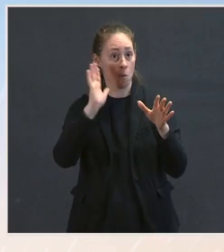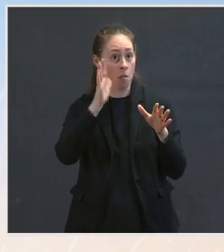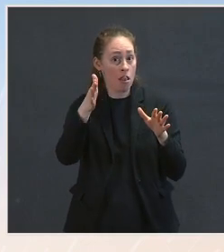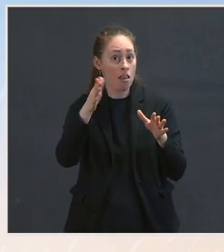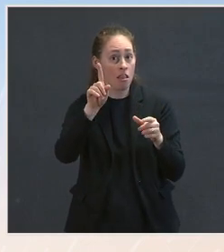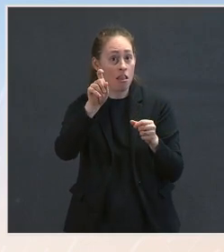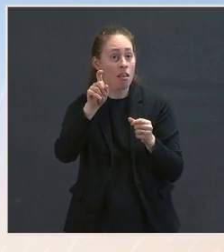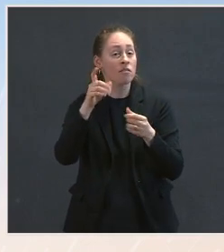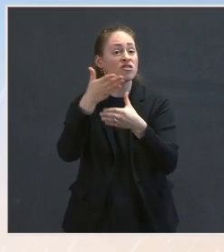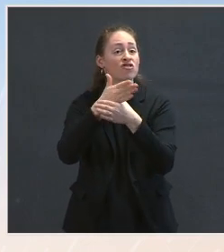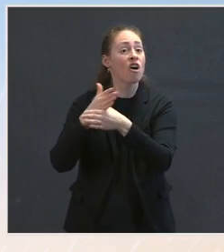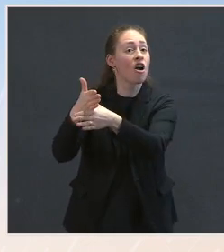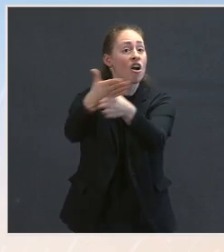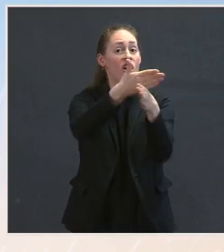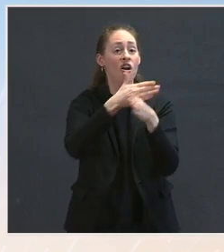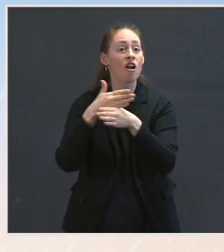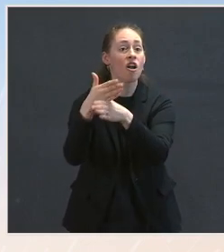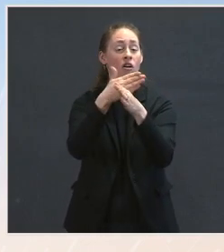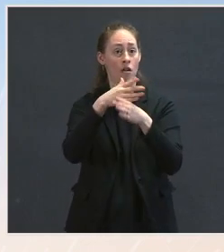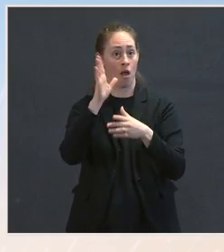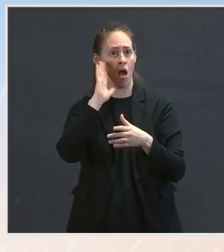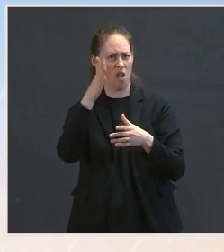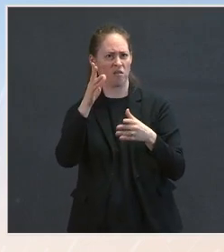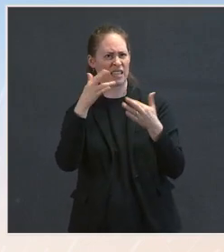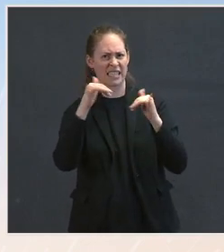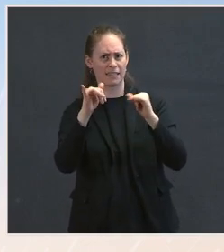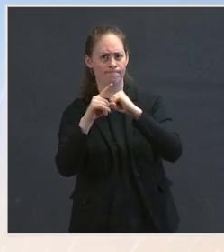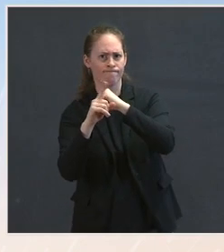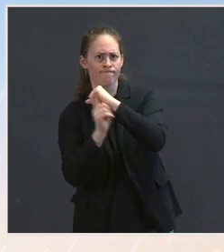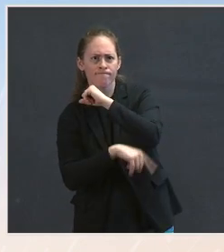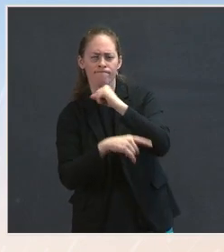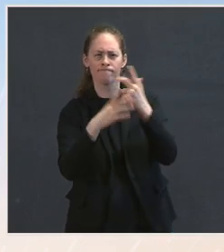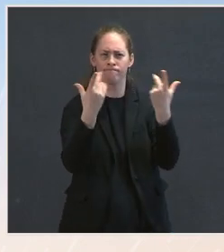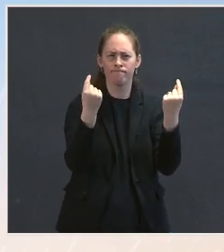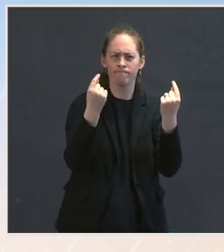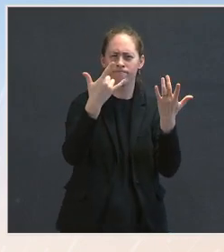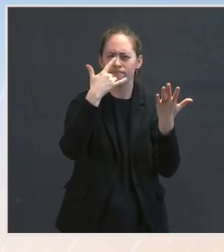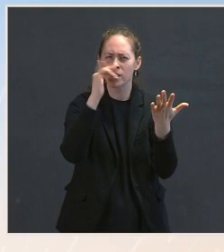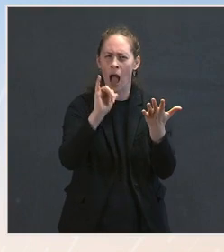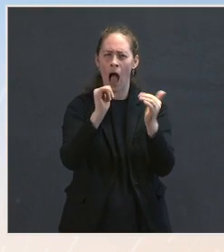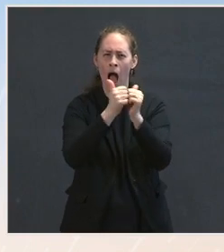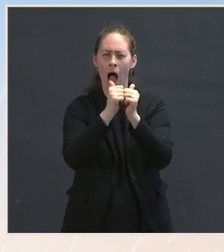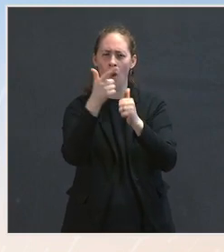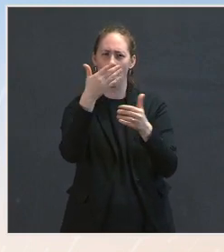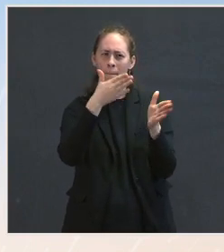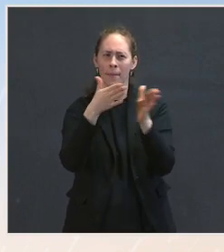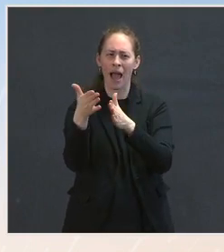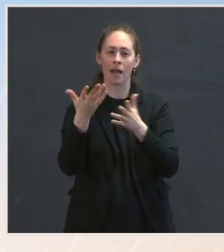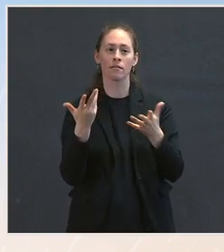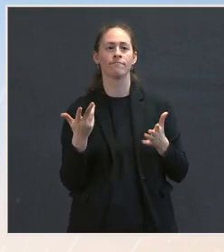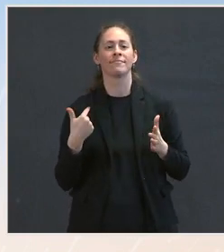or is that a separate timetable for those two? Ms. Psaki: I'm not going to be in a position to preview that. I would just say the unclassified report